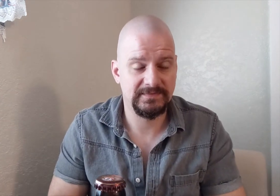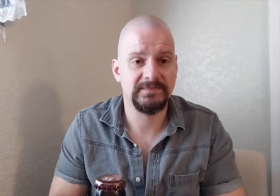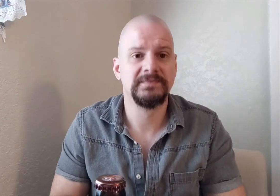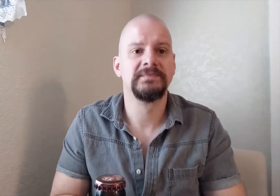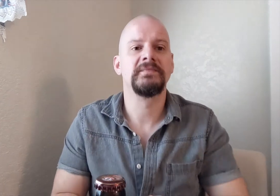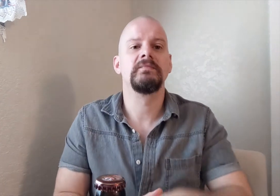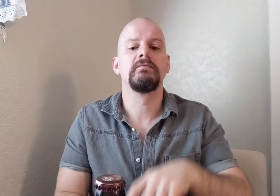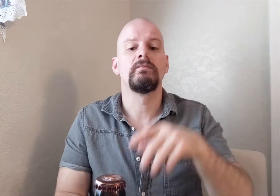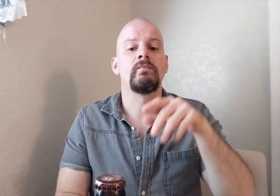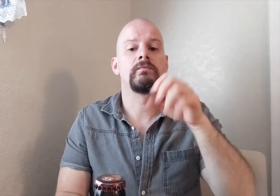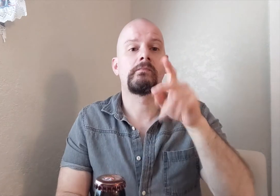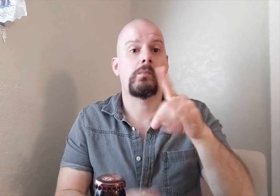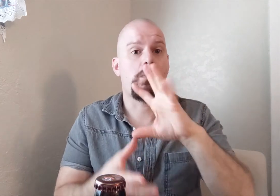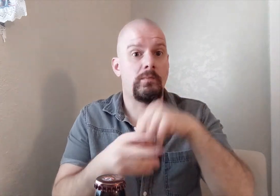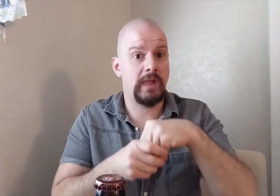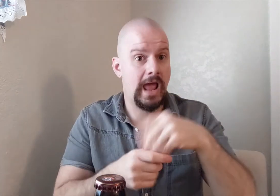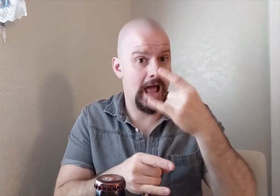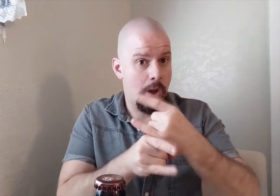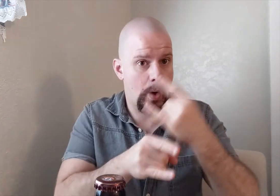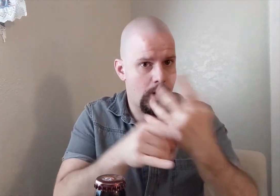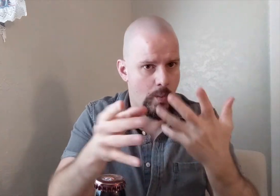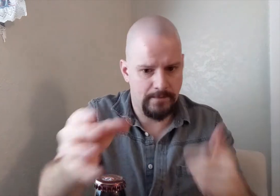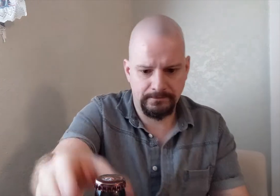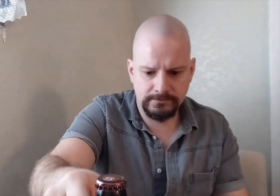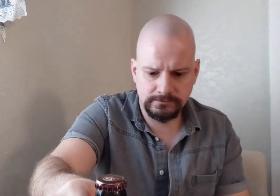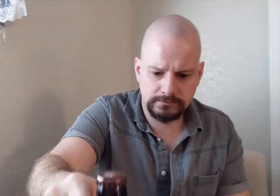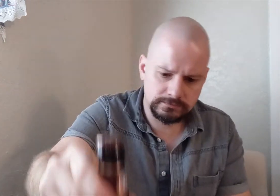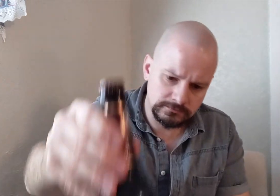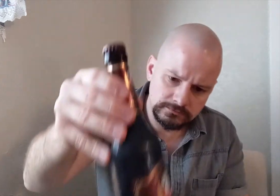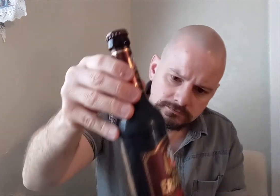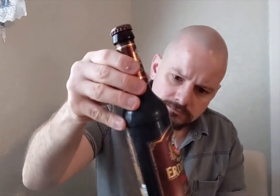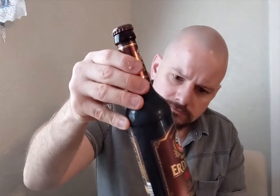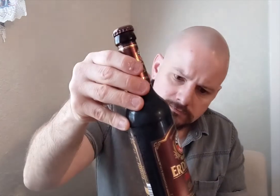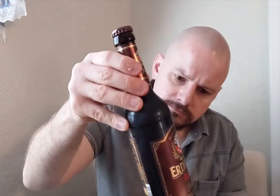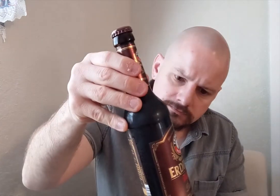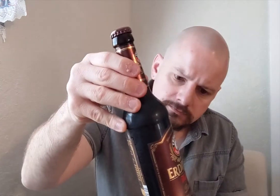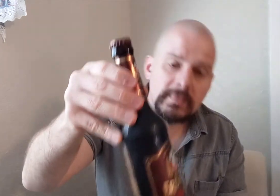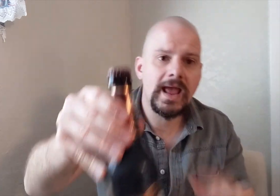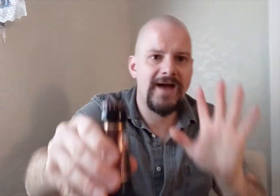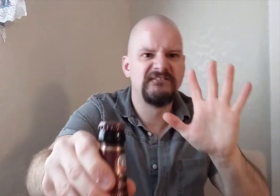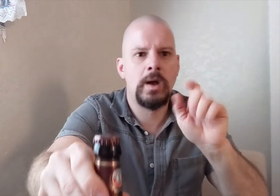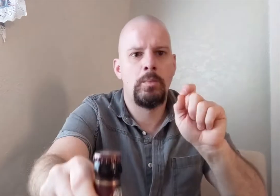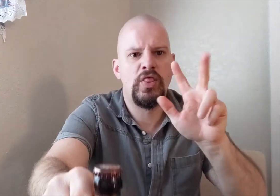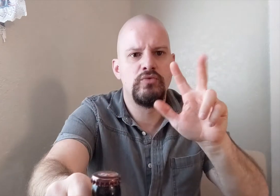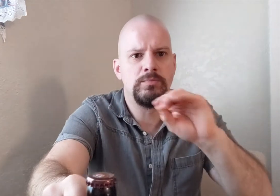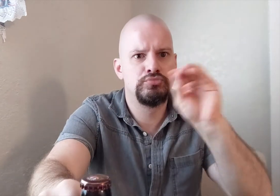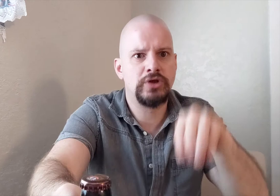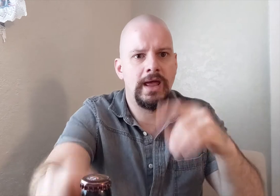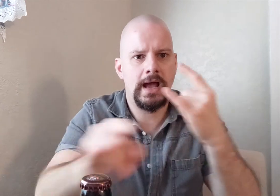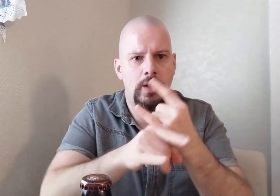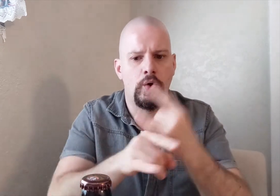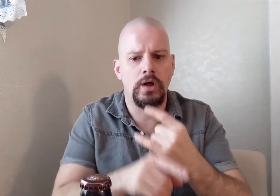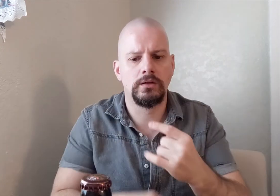The containing percentage of alcohol is... 5.3 percent of alcohol.